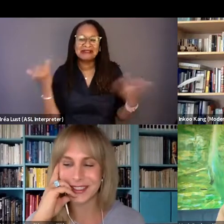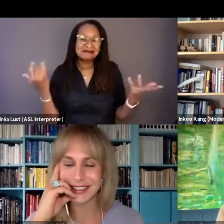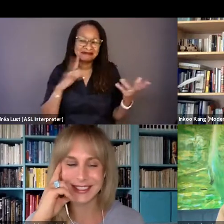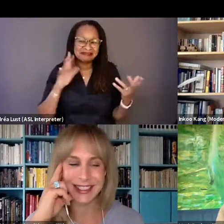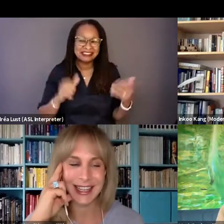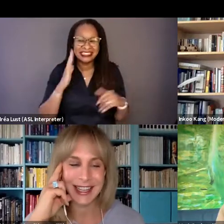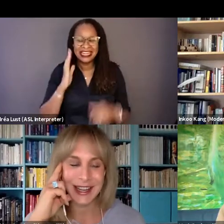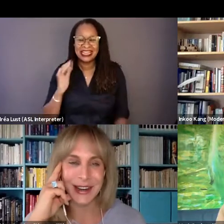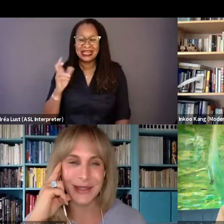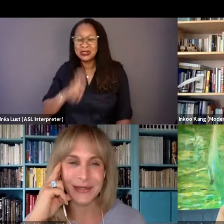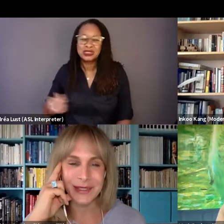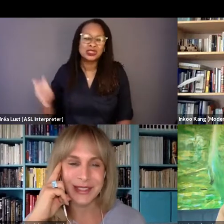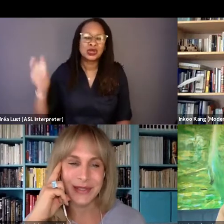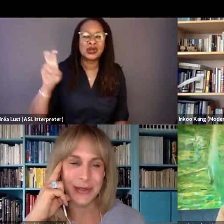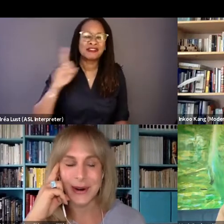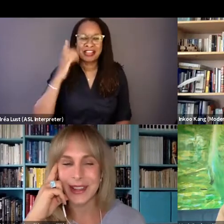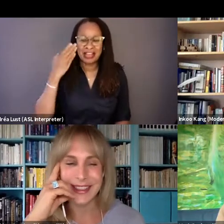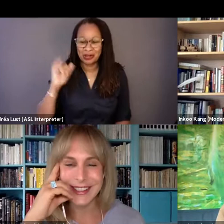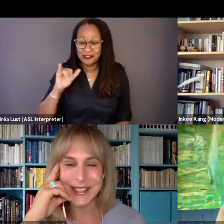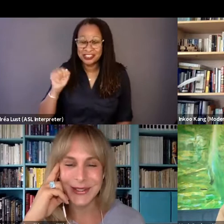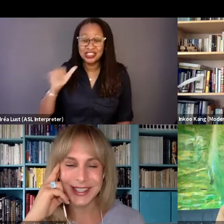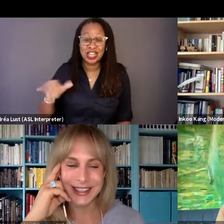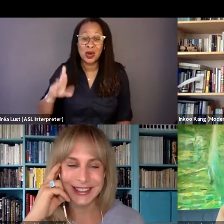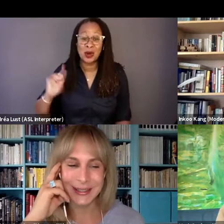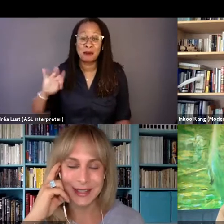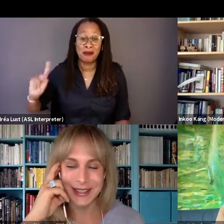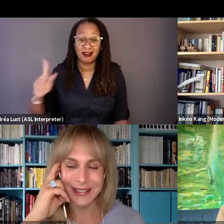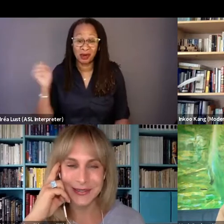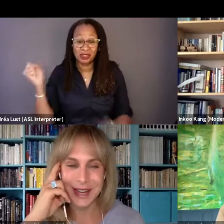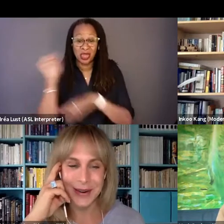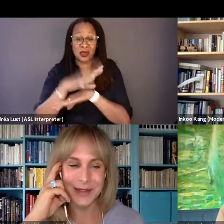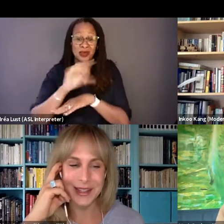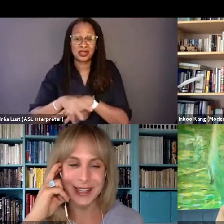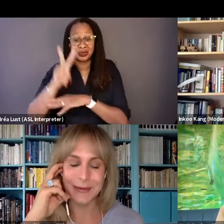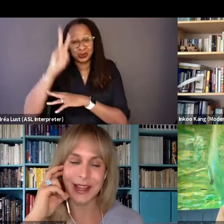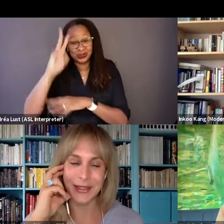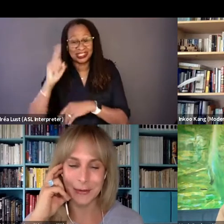wants to kind of throw in their two cents about how everything came together,